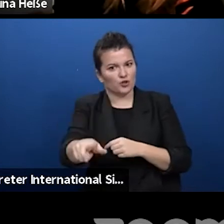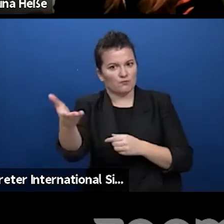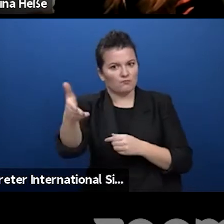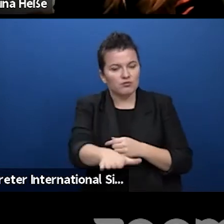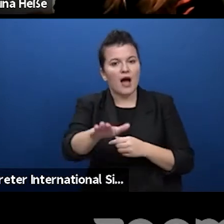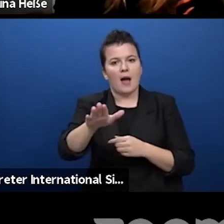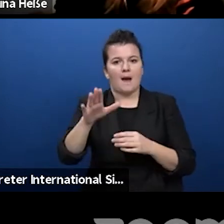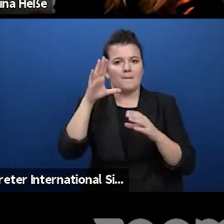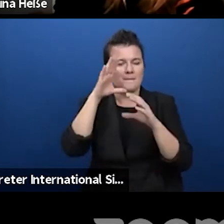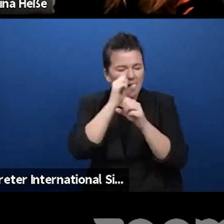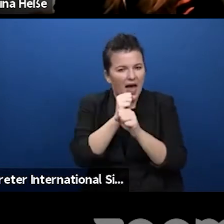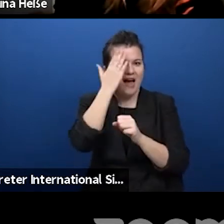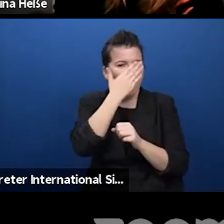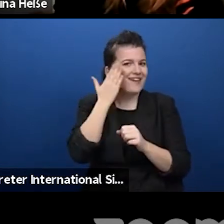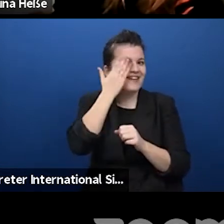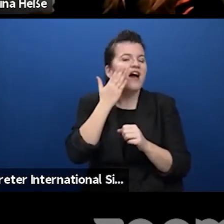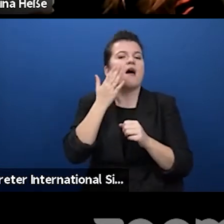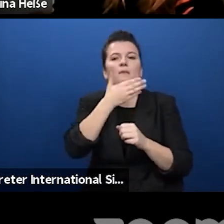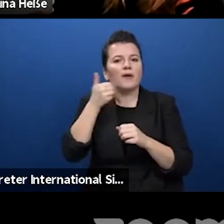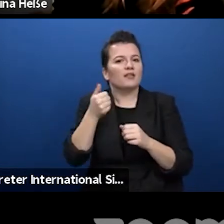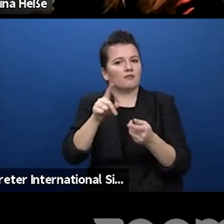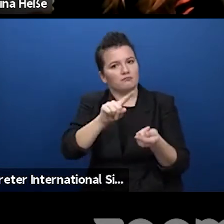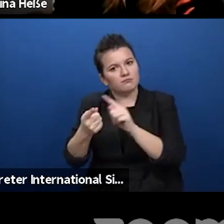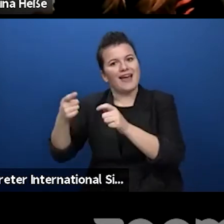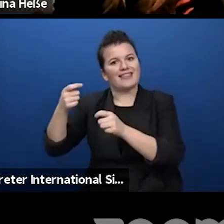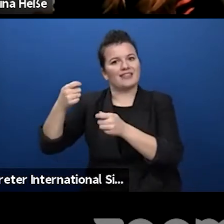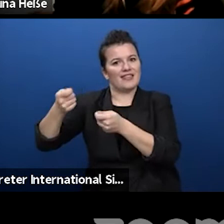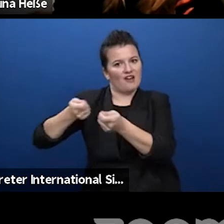very specific you know and it's like very weird then you know I feel like somehow that was a bit,